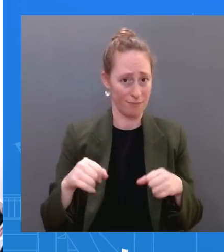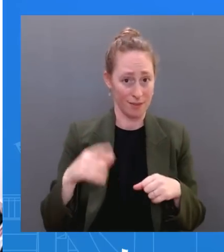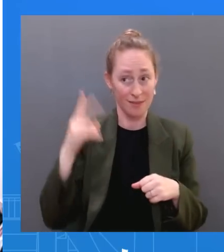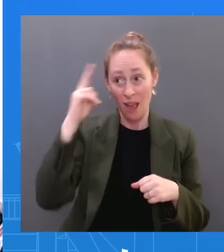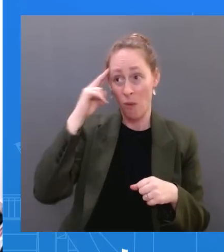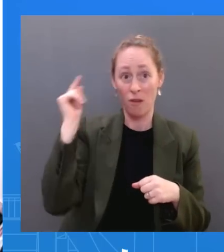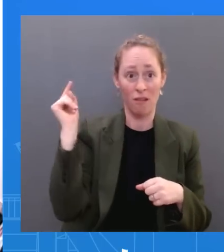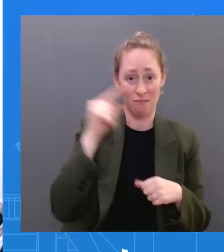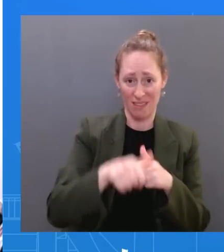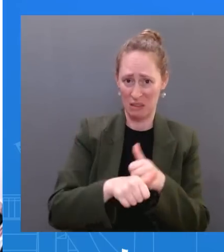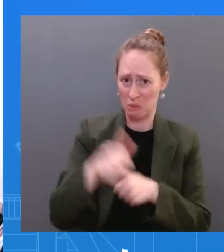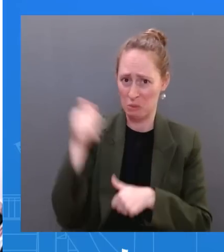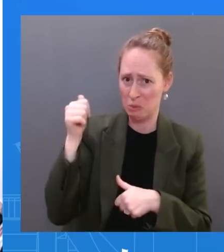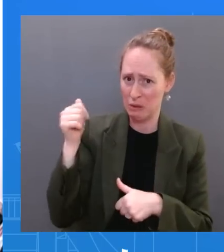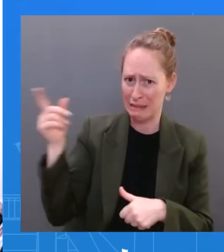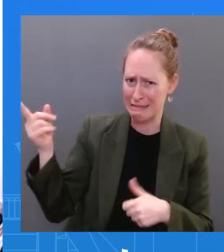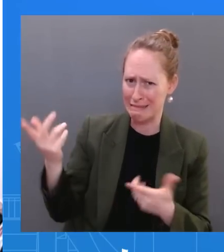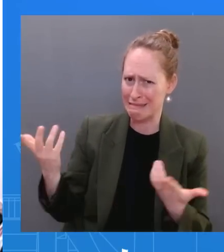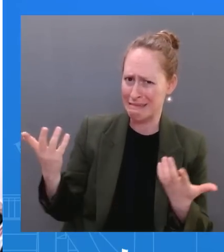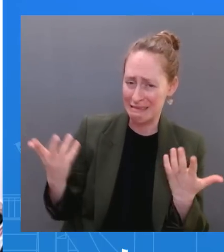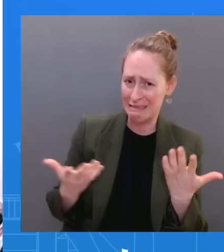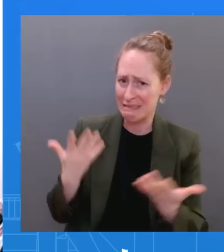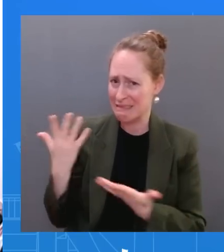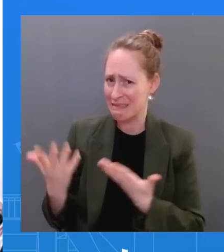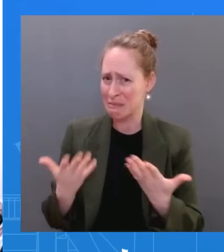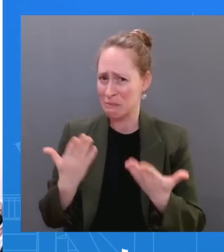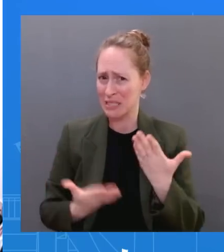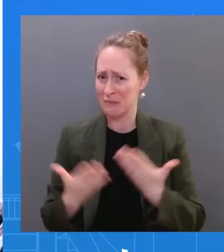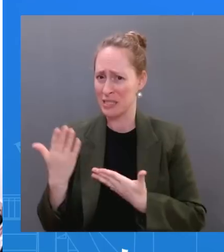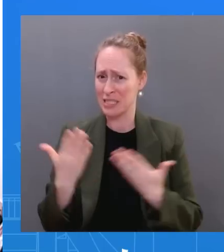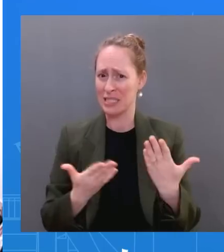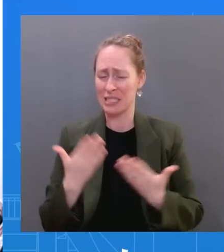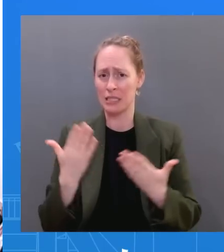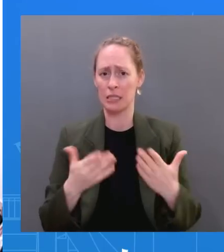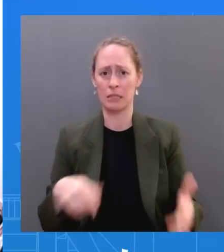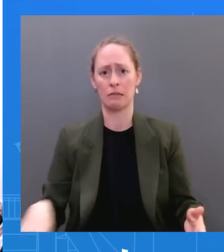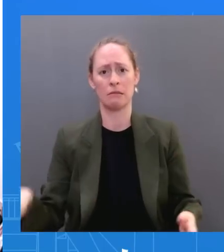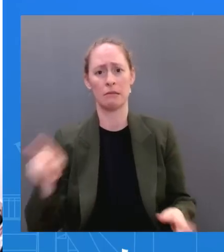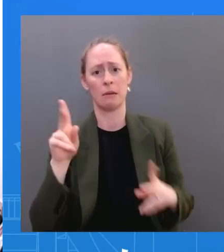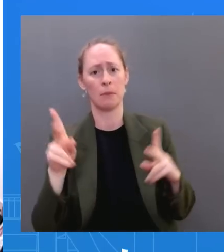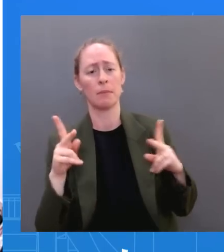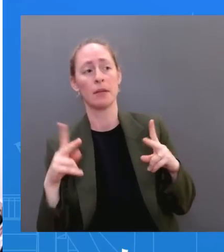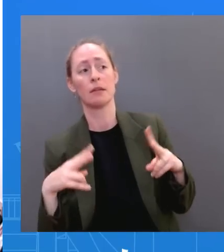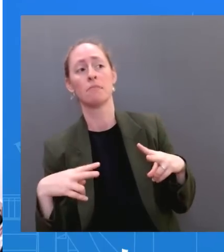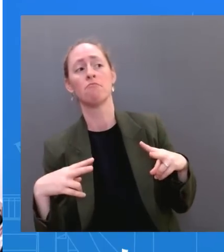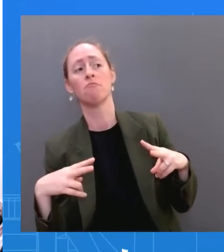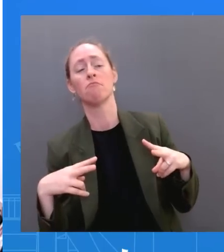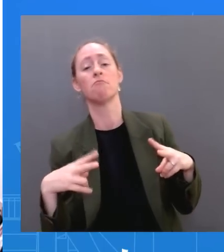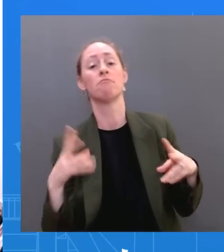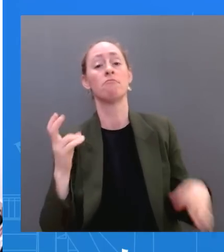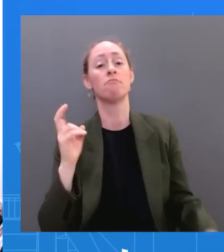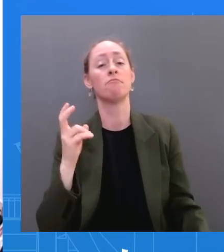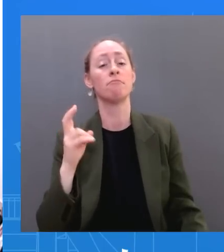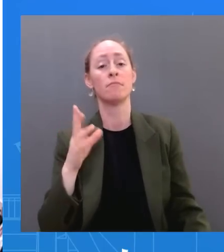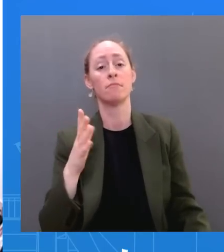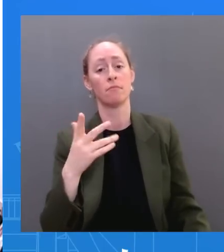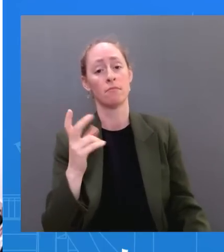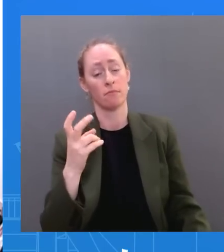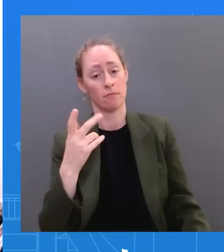when it comes to gas prices and so forth, and supply. What is the burden on the President to come home with something in that category?